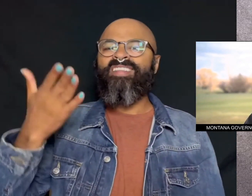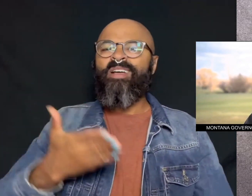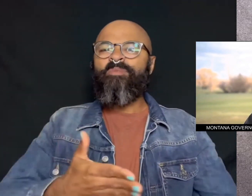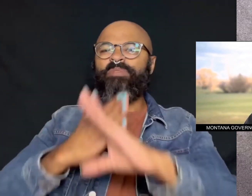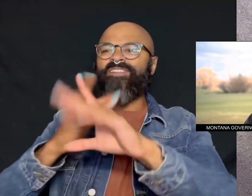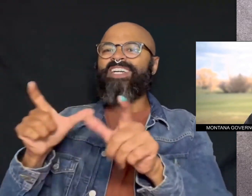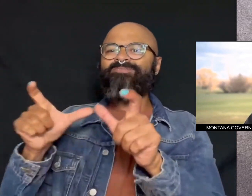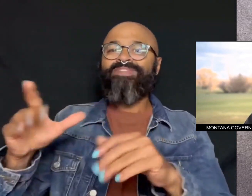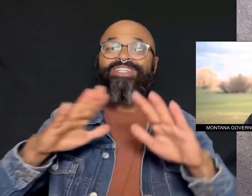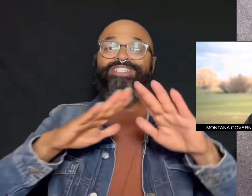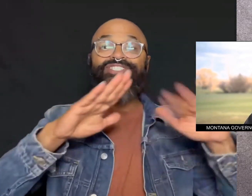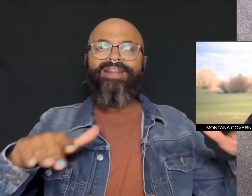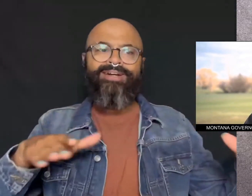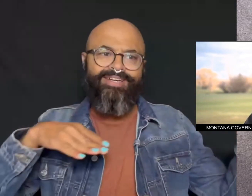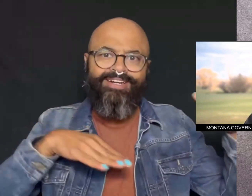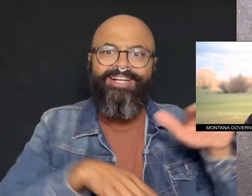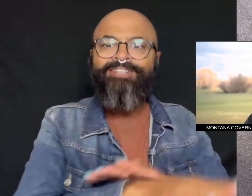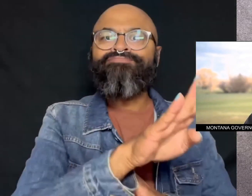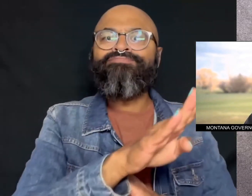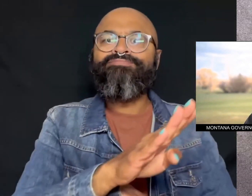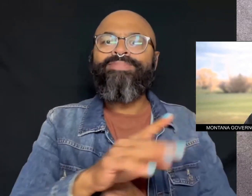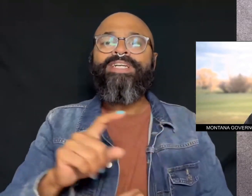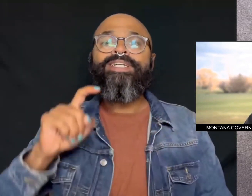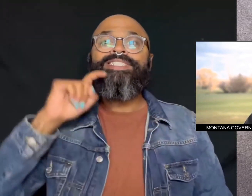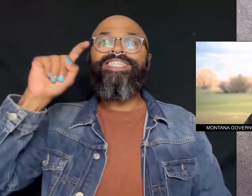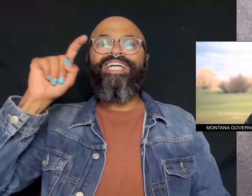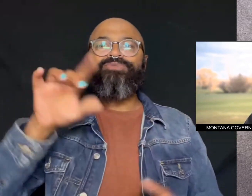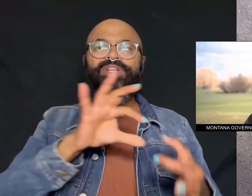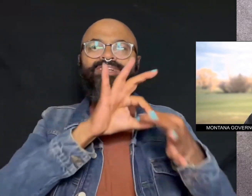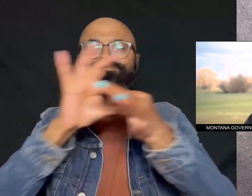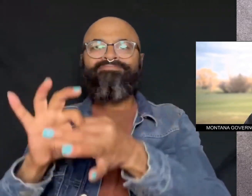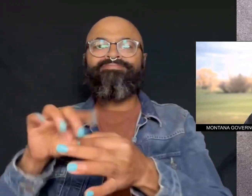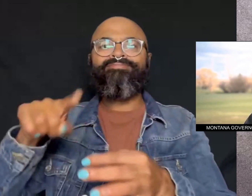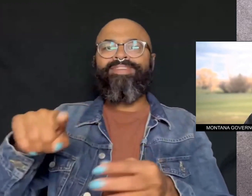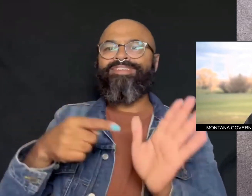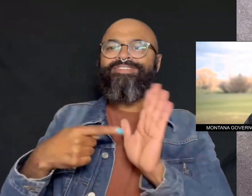House Bill 3 59 prevents children from attending